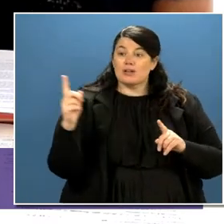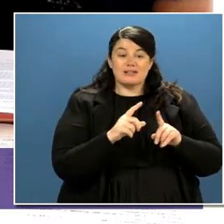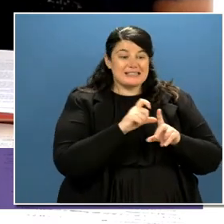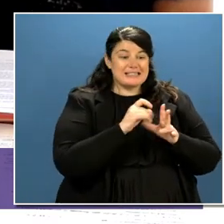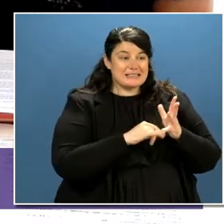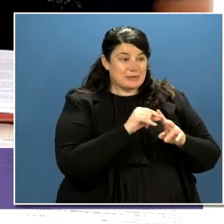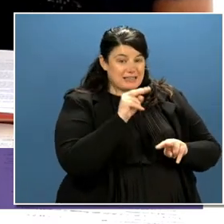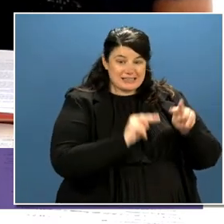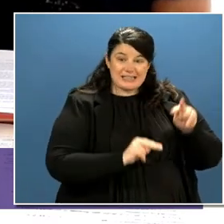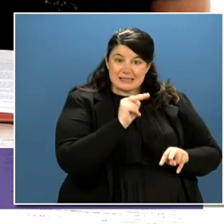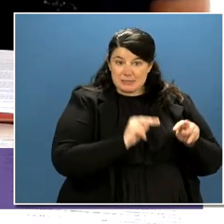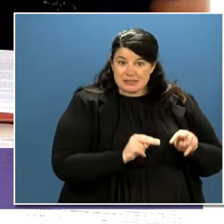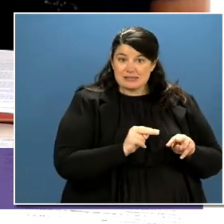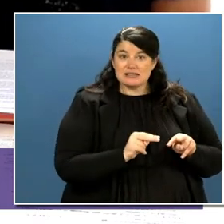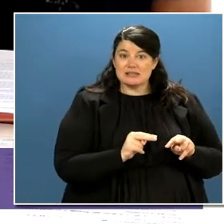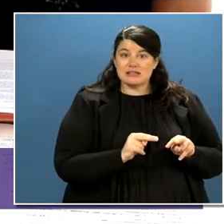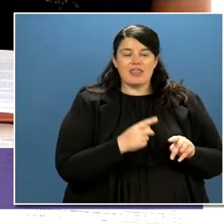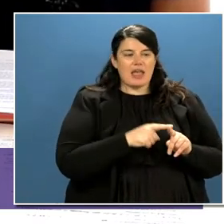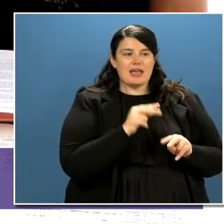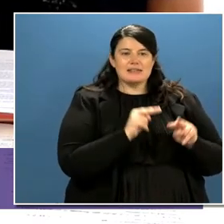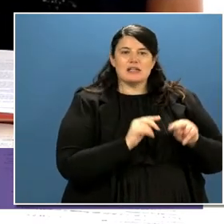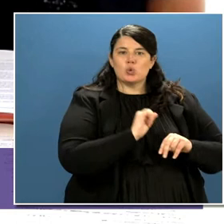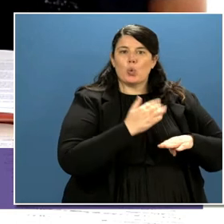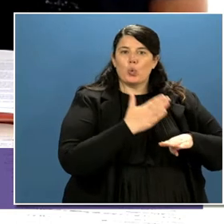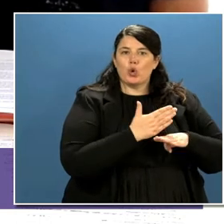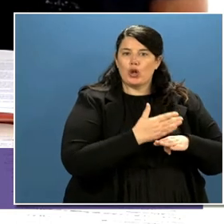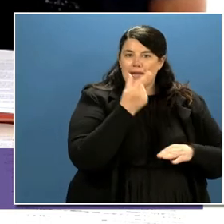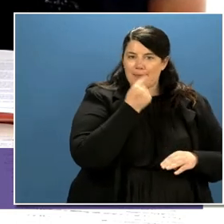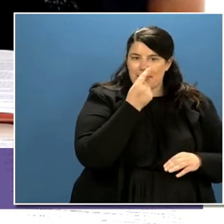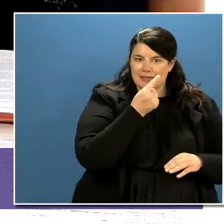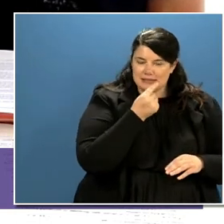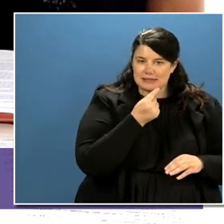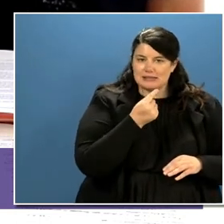work capability is done through that same assessment, which is firstly